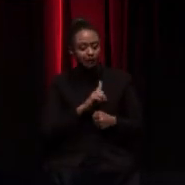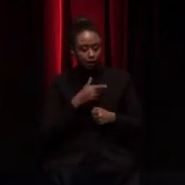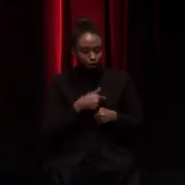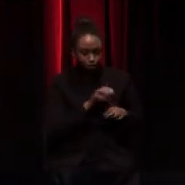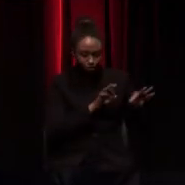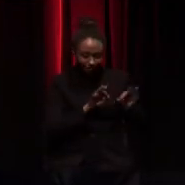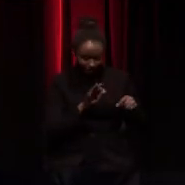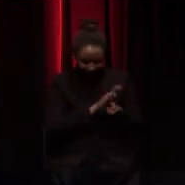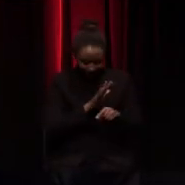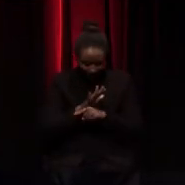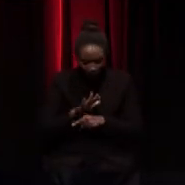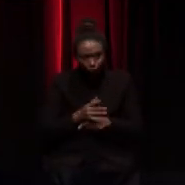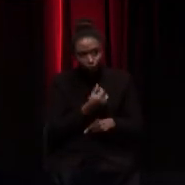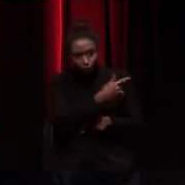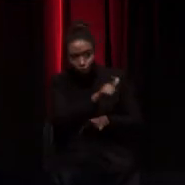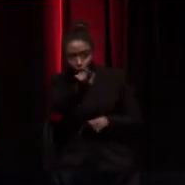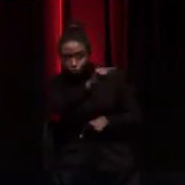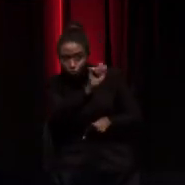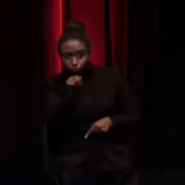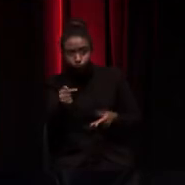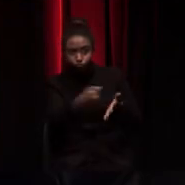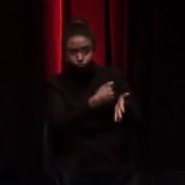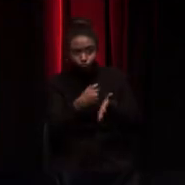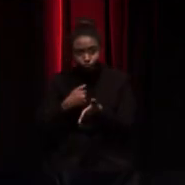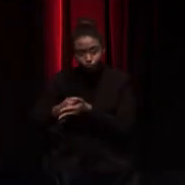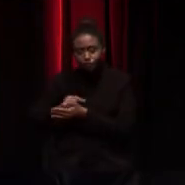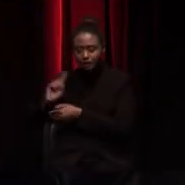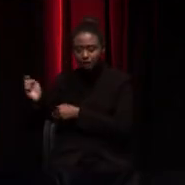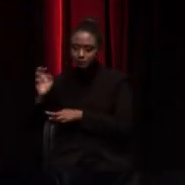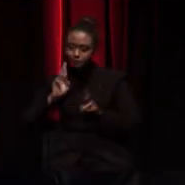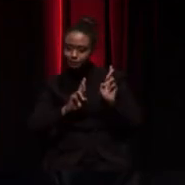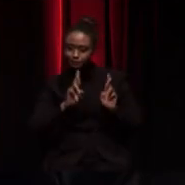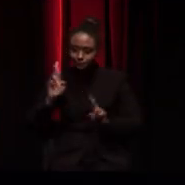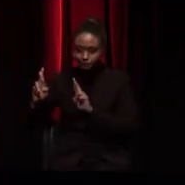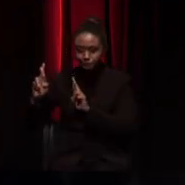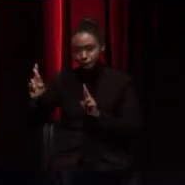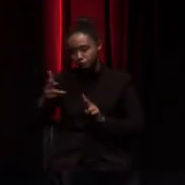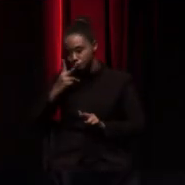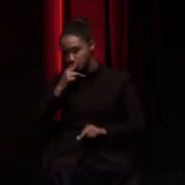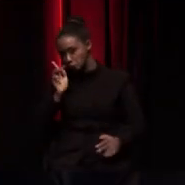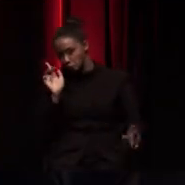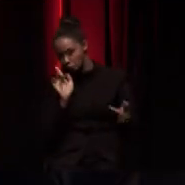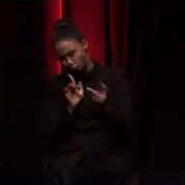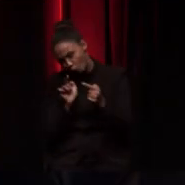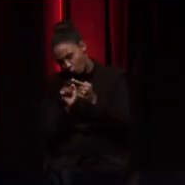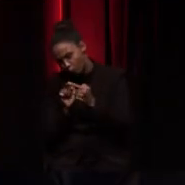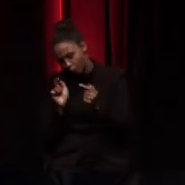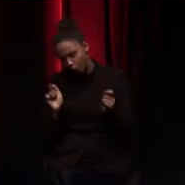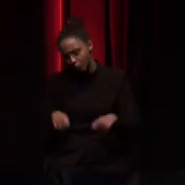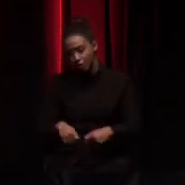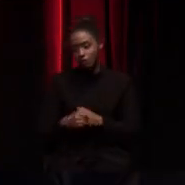or any other questions or answers that they consider suitable.